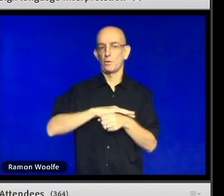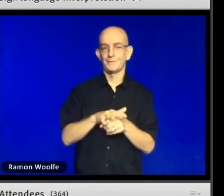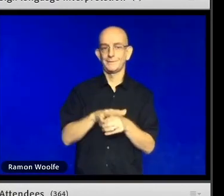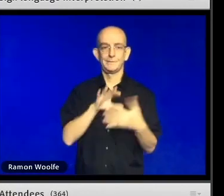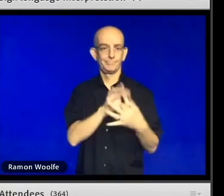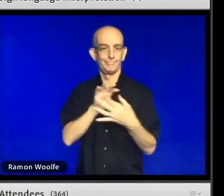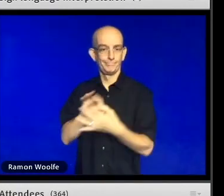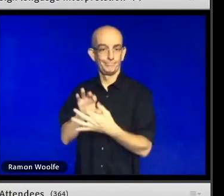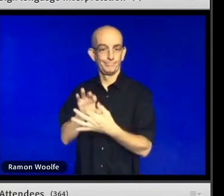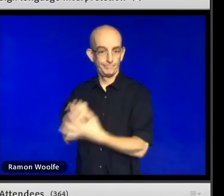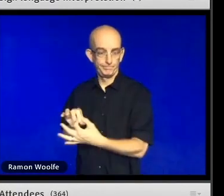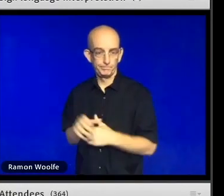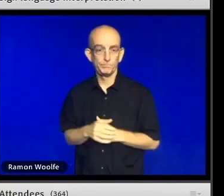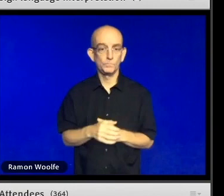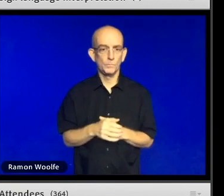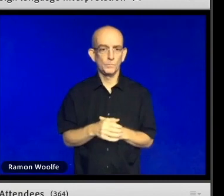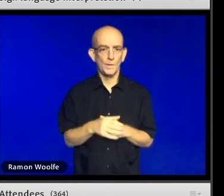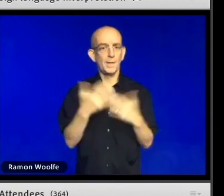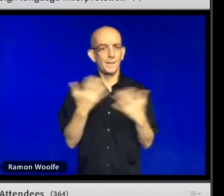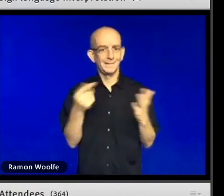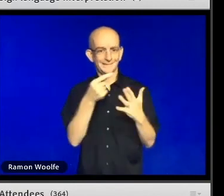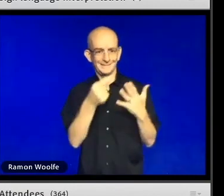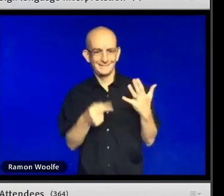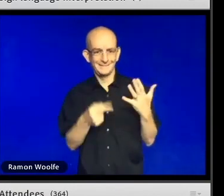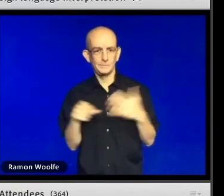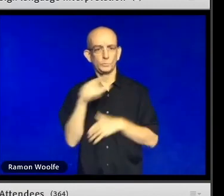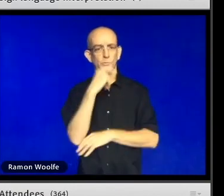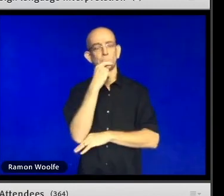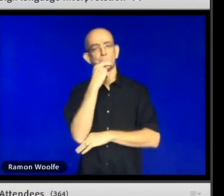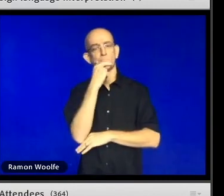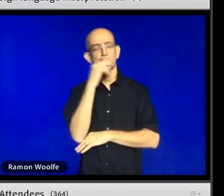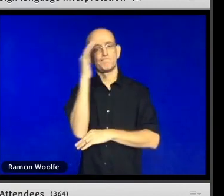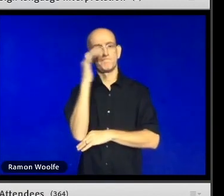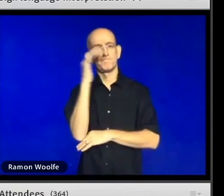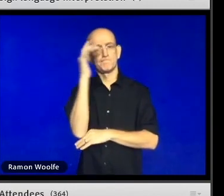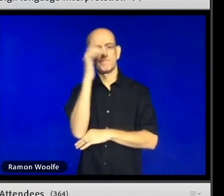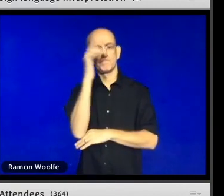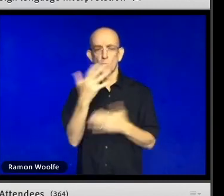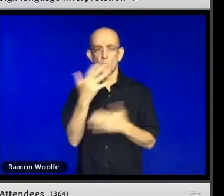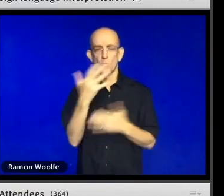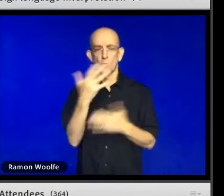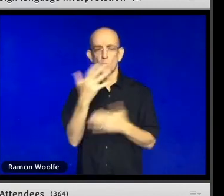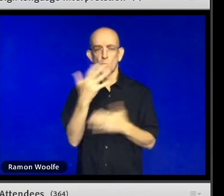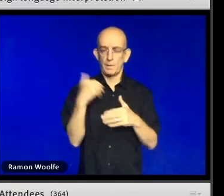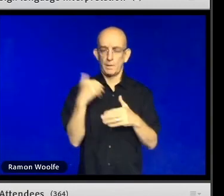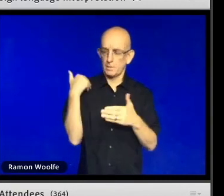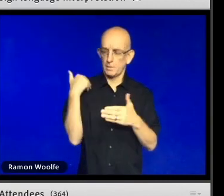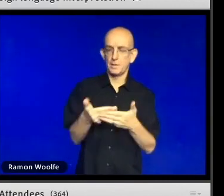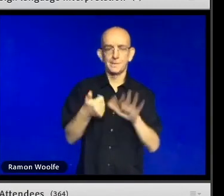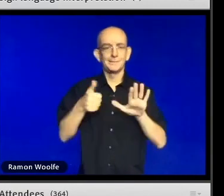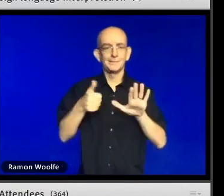that humanitarian actors can take in partnership with local organizations of persons with disabilities.